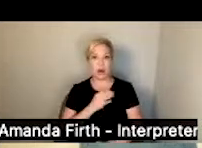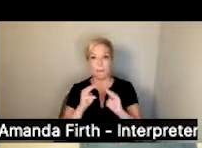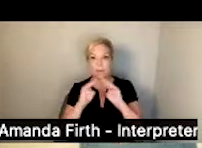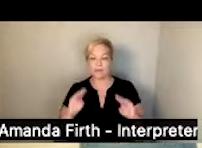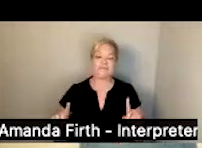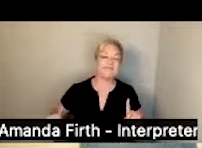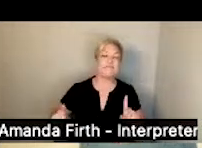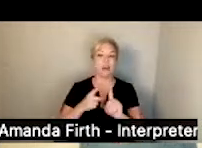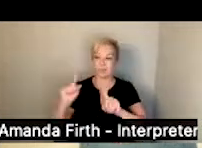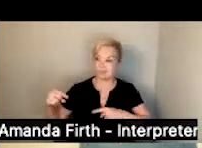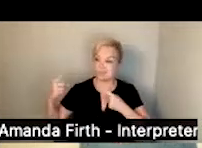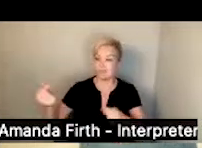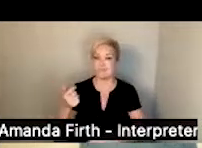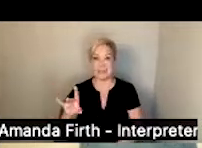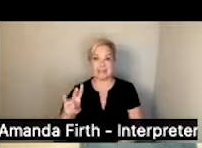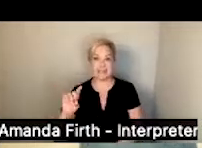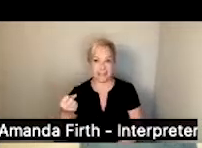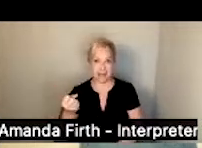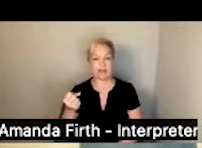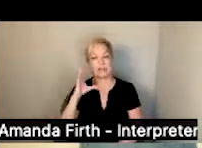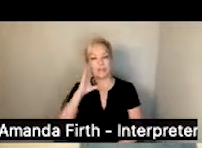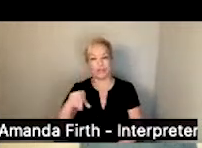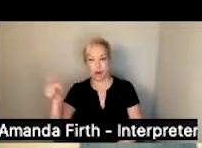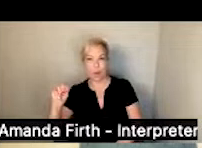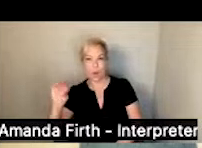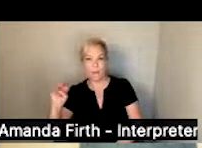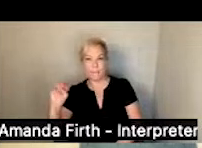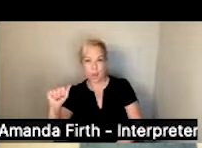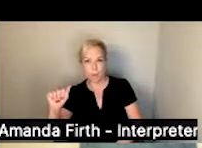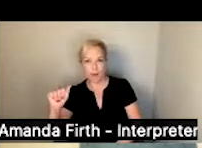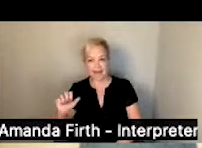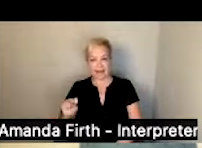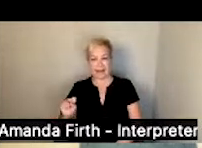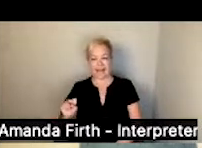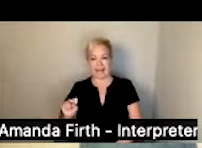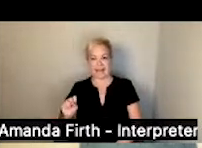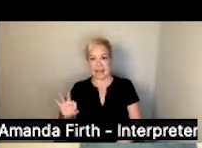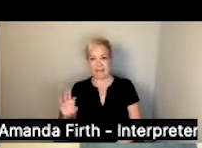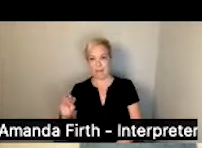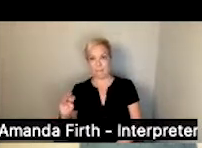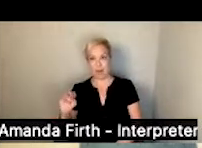the 1970s, when workers at MoMA in New York and SF Moma in San Francisco formed unions.